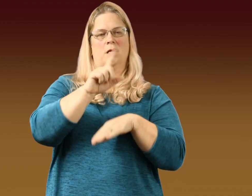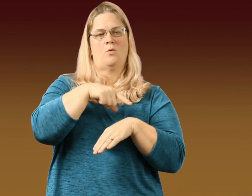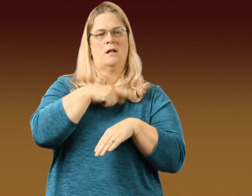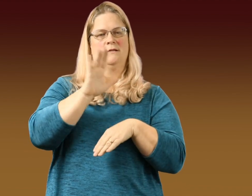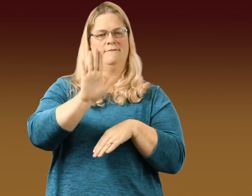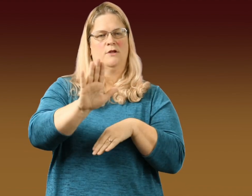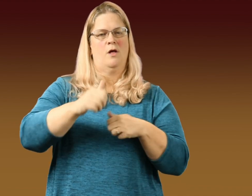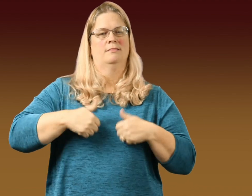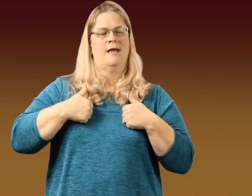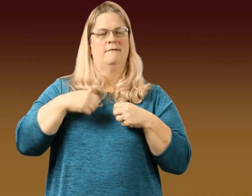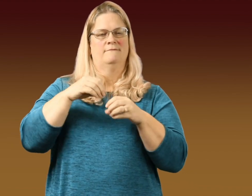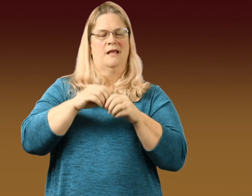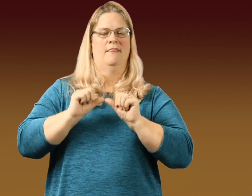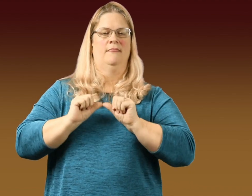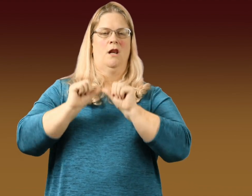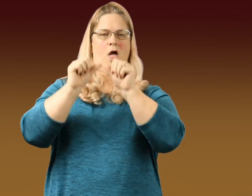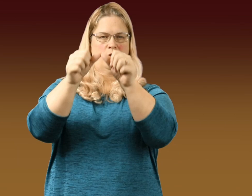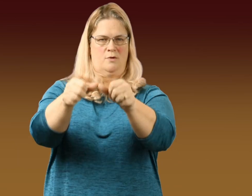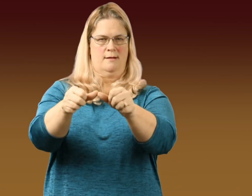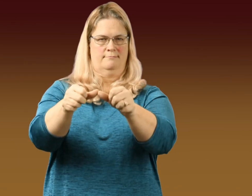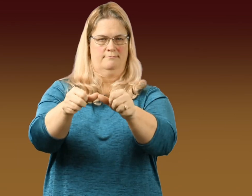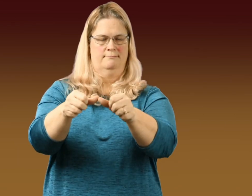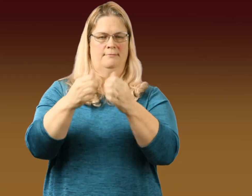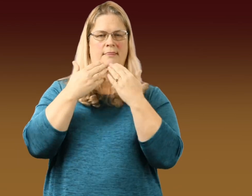that they may increase the quality of their life in the long run.